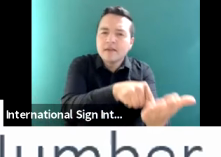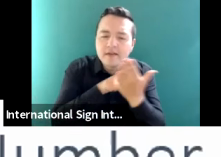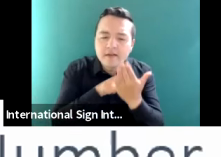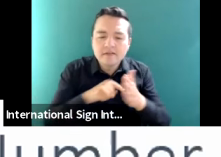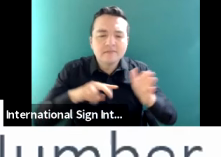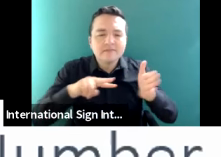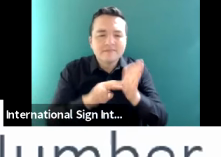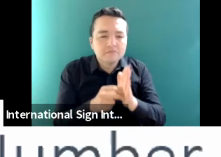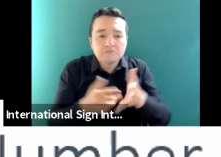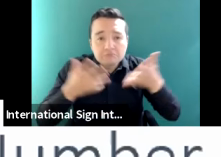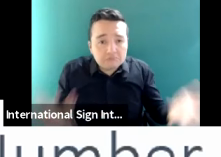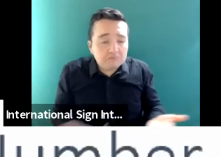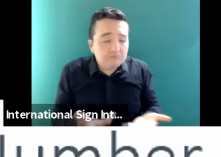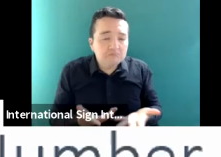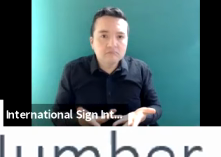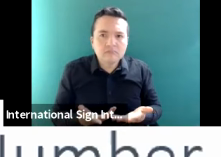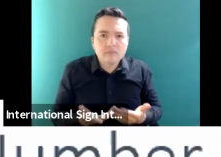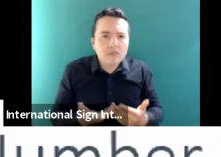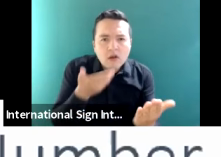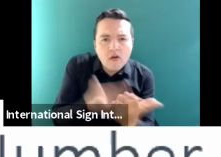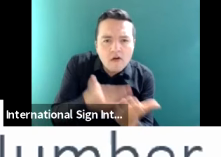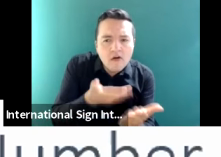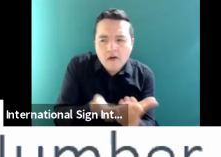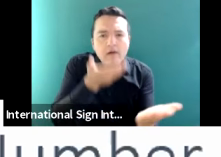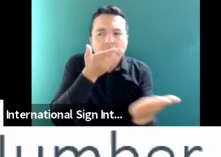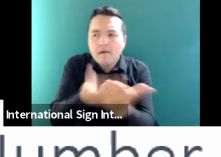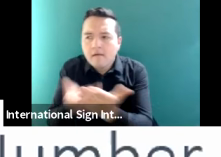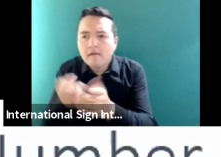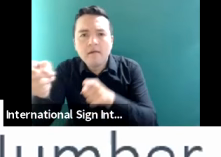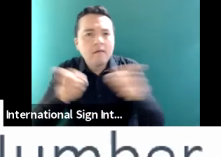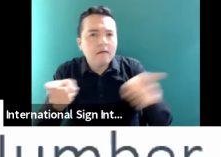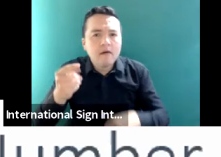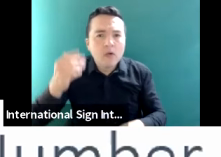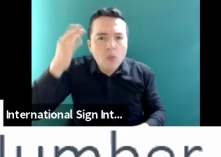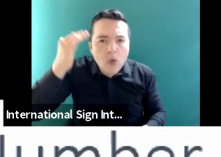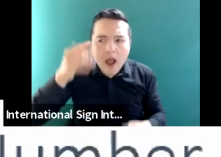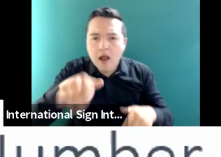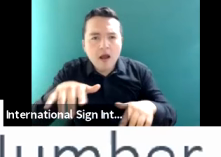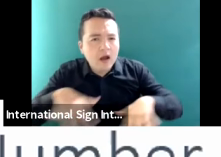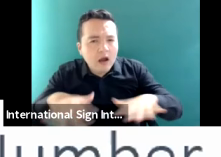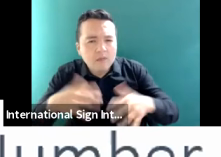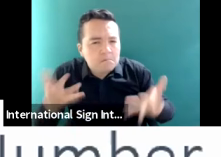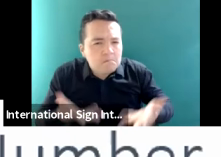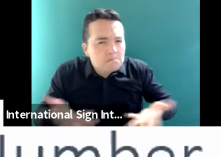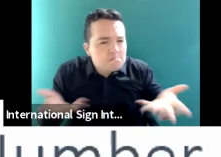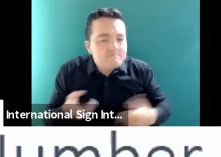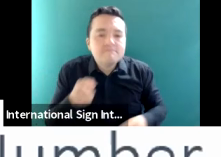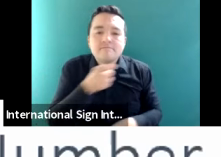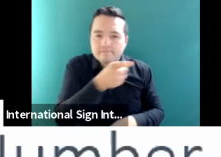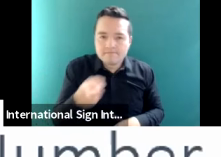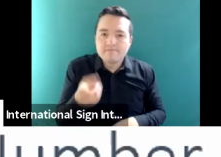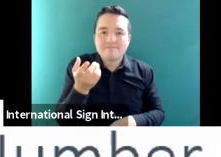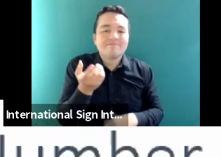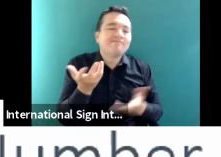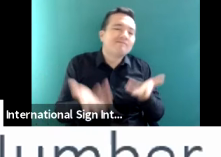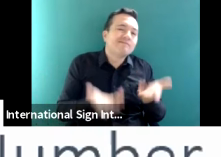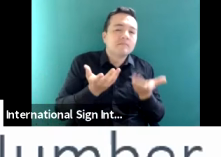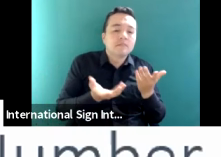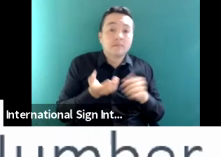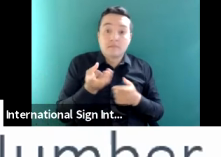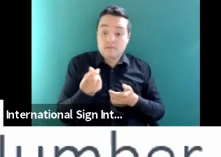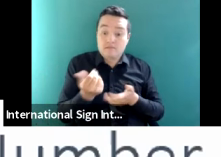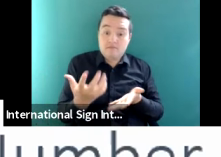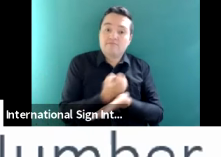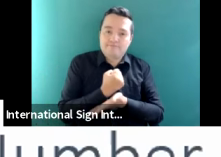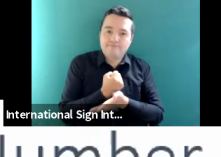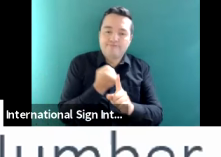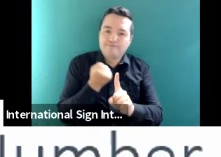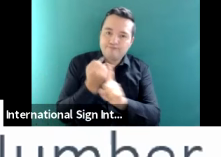Say 2019, countries have a score that is about half on the millions side - - the countries that ratified in 2007.